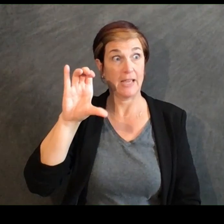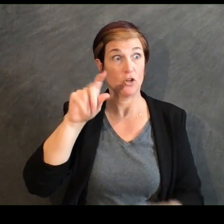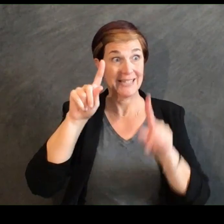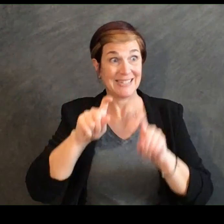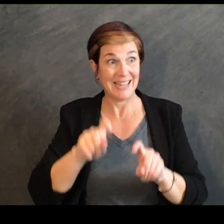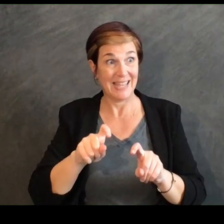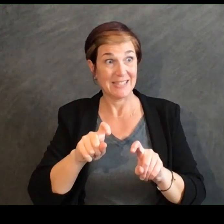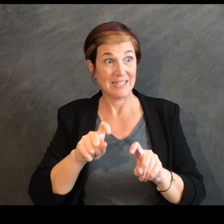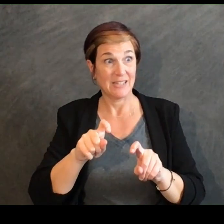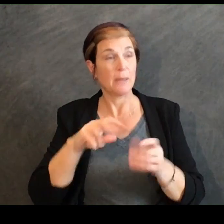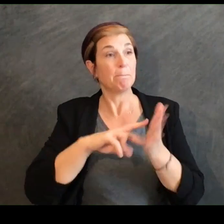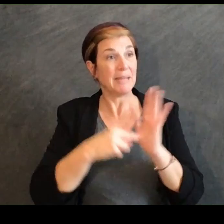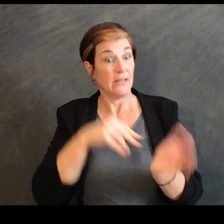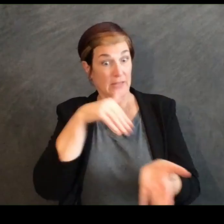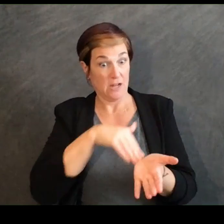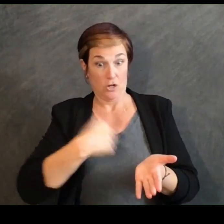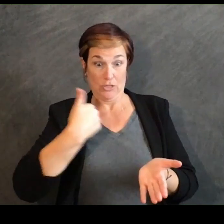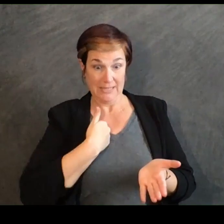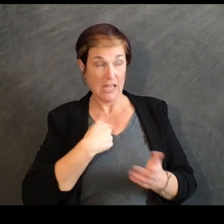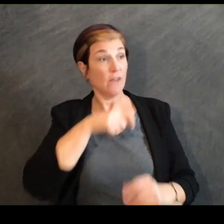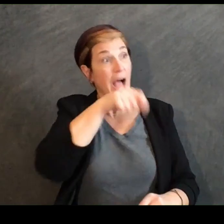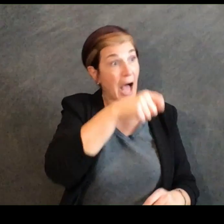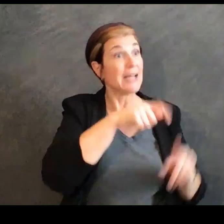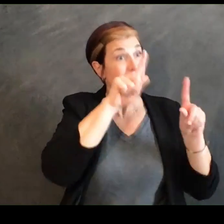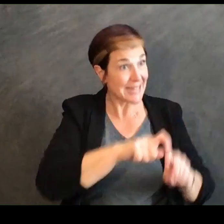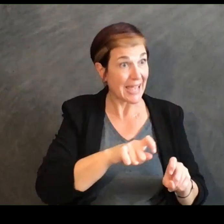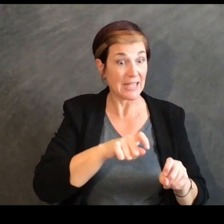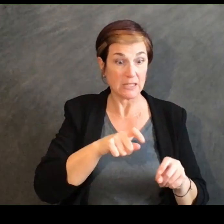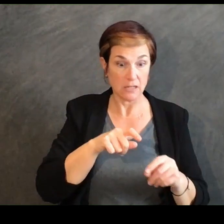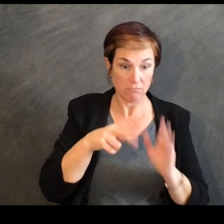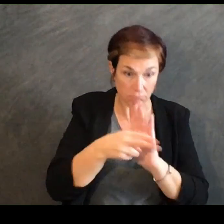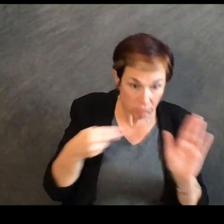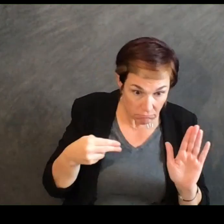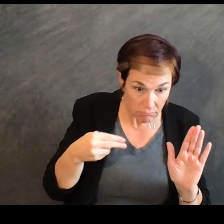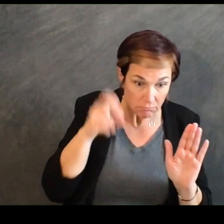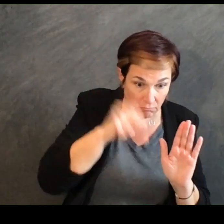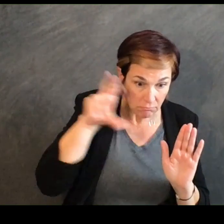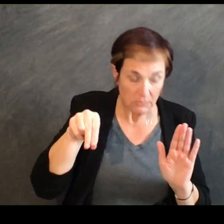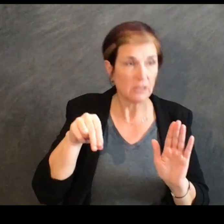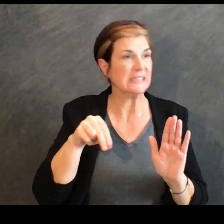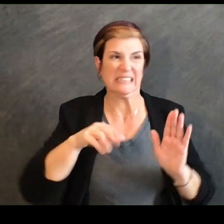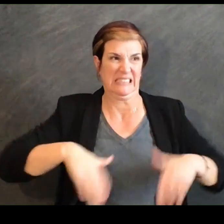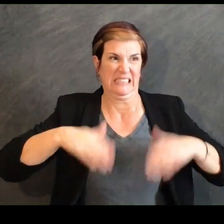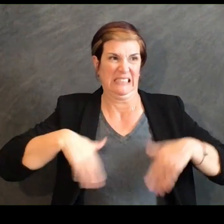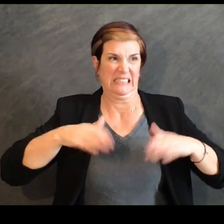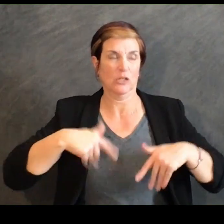not waiting for those we're still diagnosing this on nucleic acid so is an